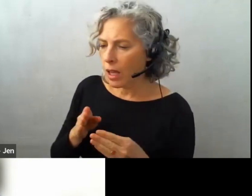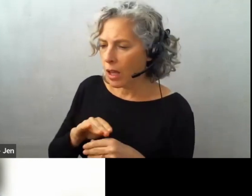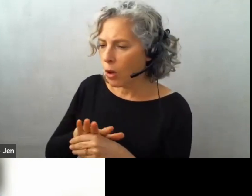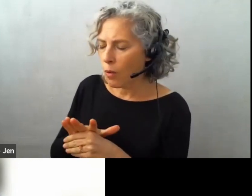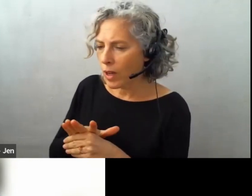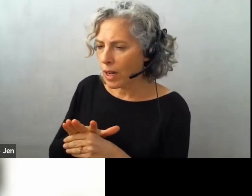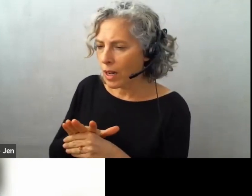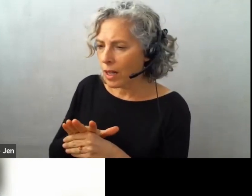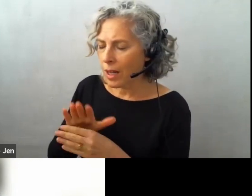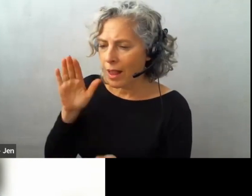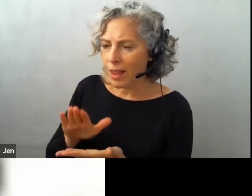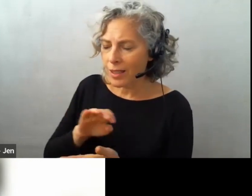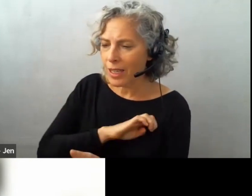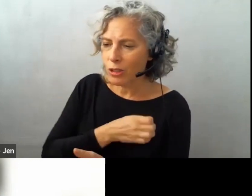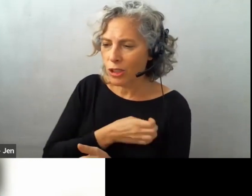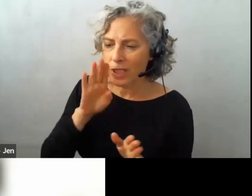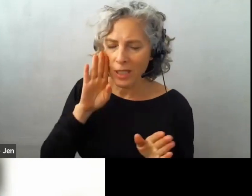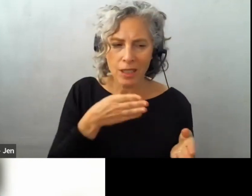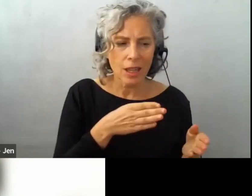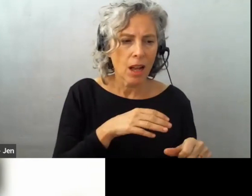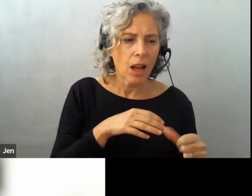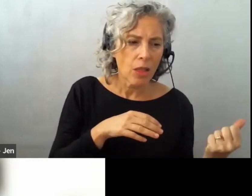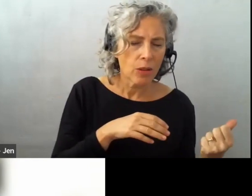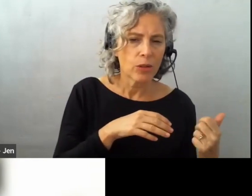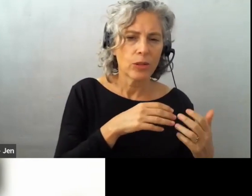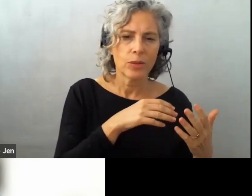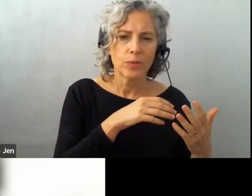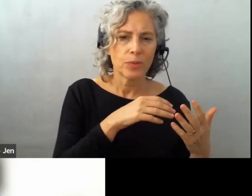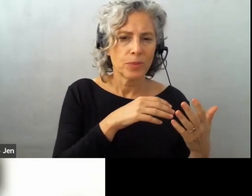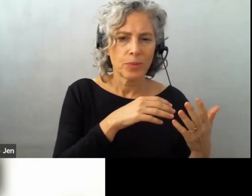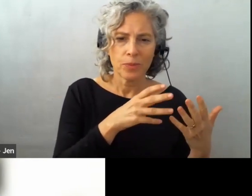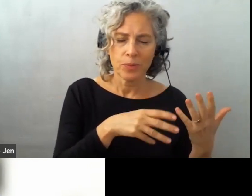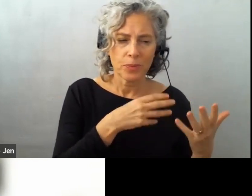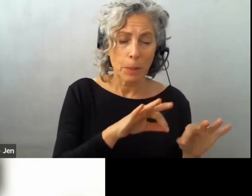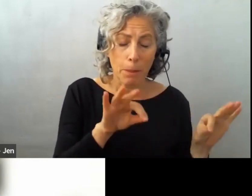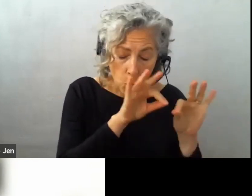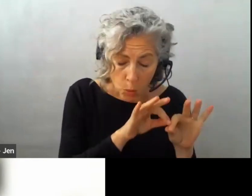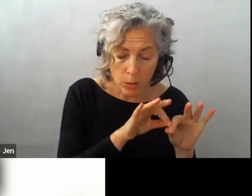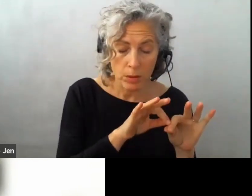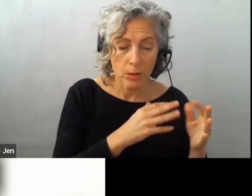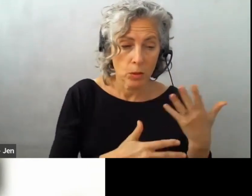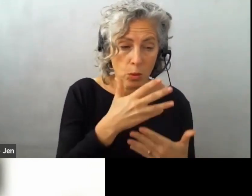less energy being spent on other on other important social factors, there's less energy